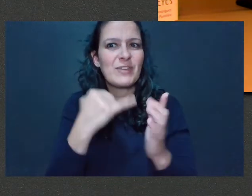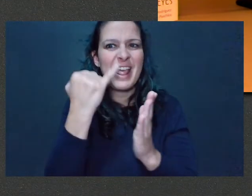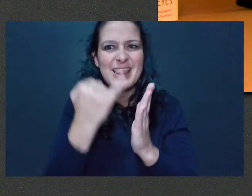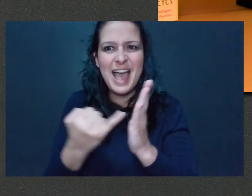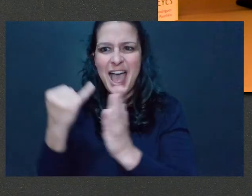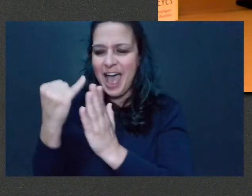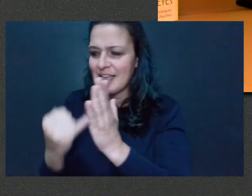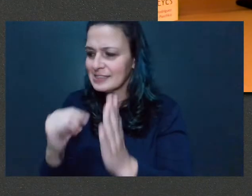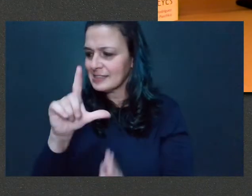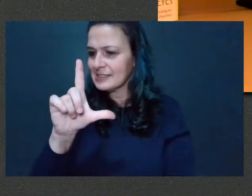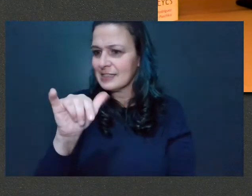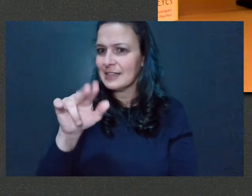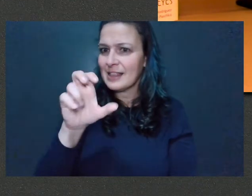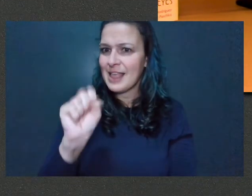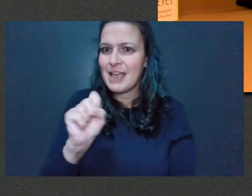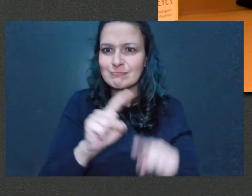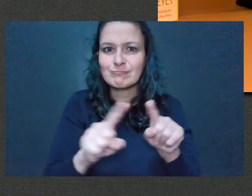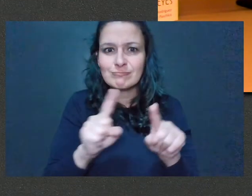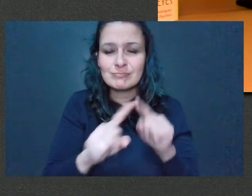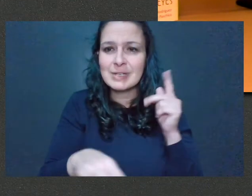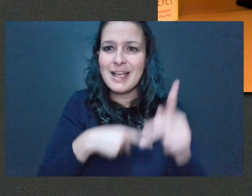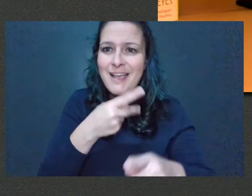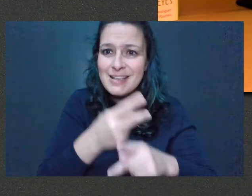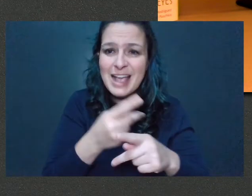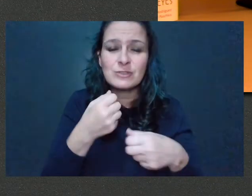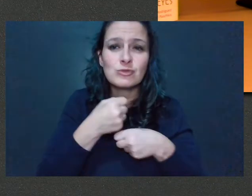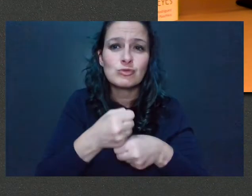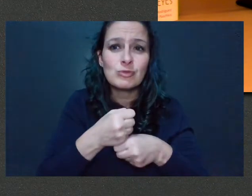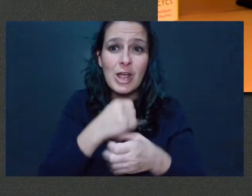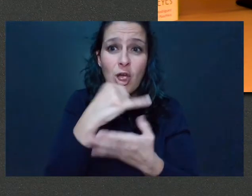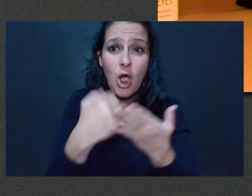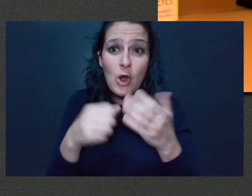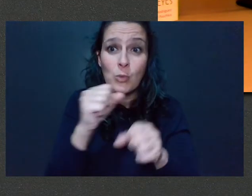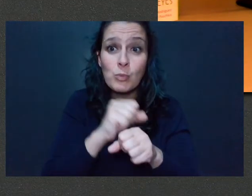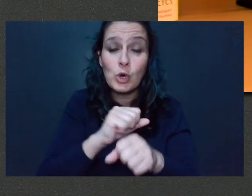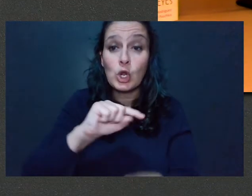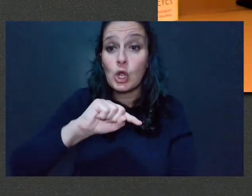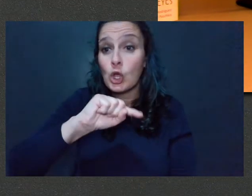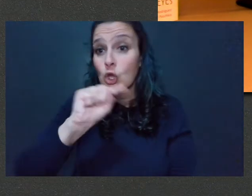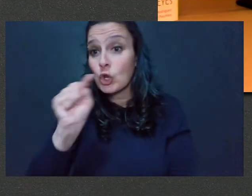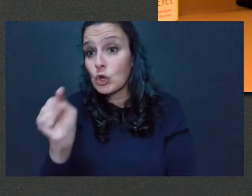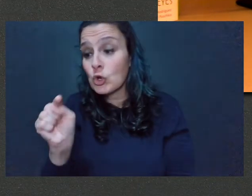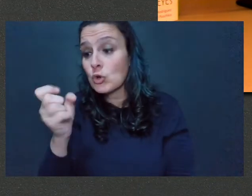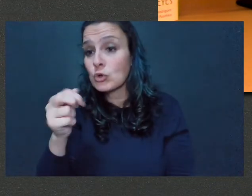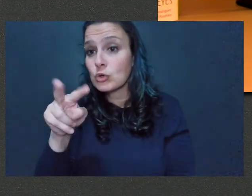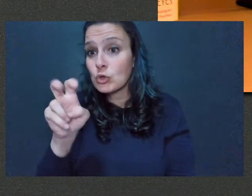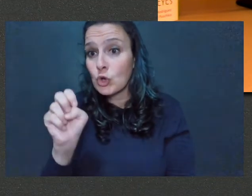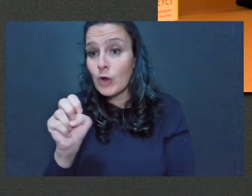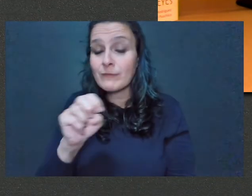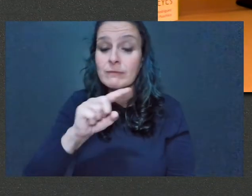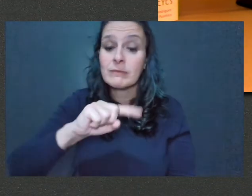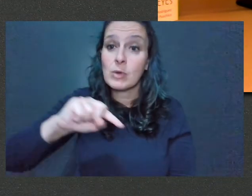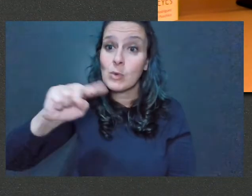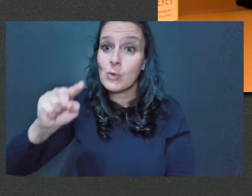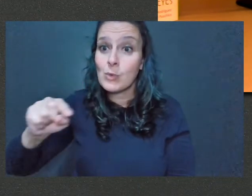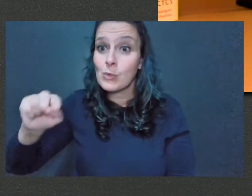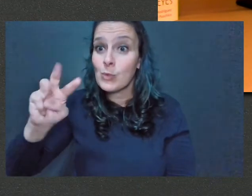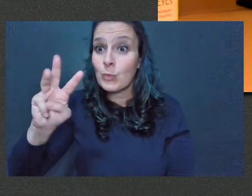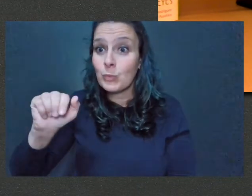that we can use to help create artwork, like our curved lines or our wavy lines or zigzag lines.